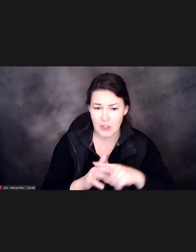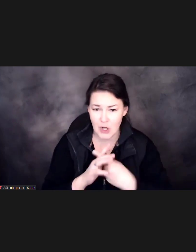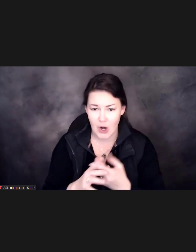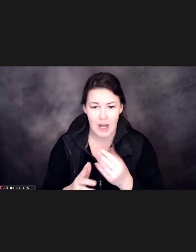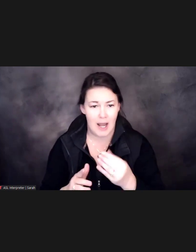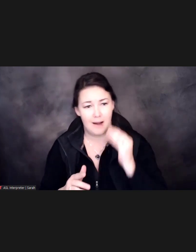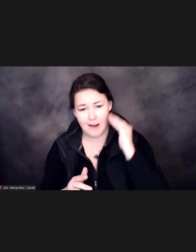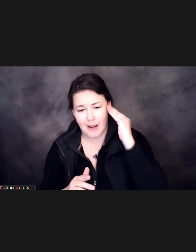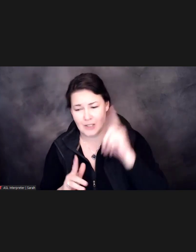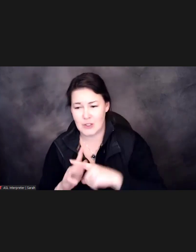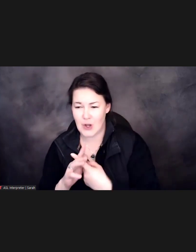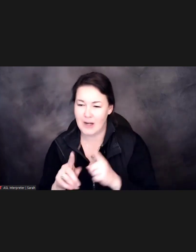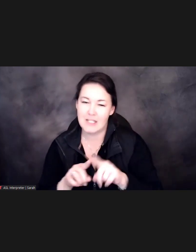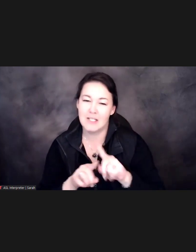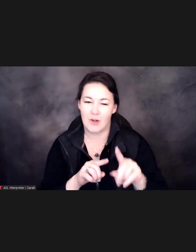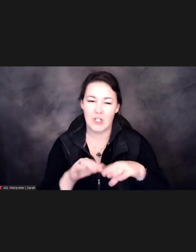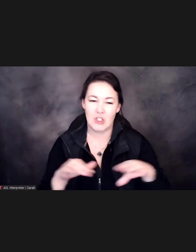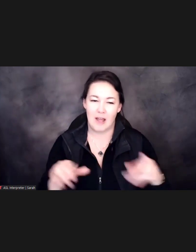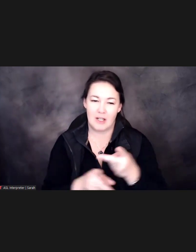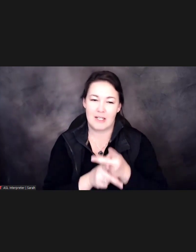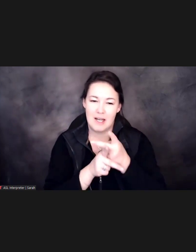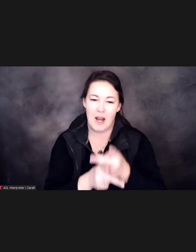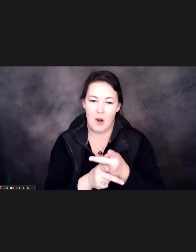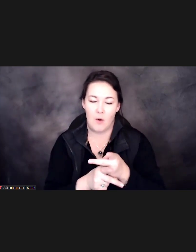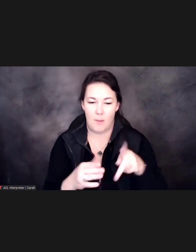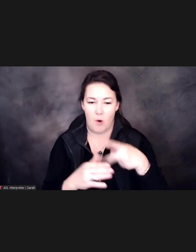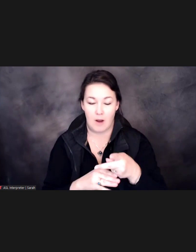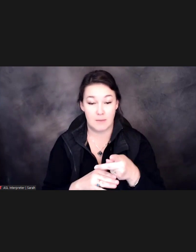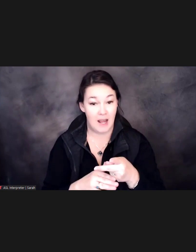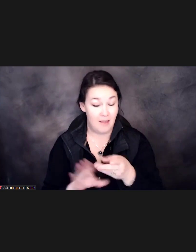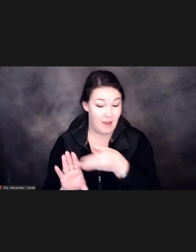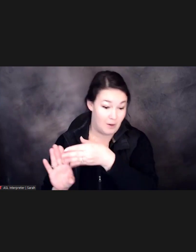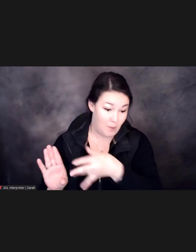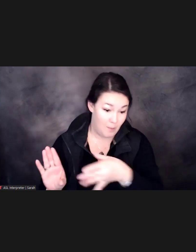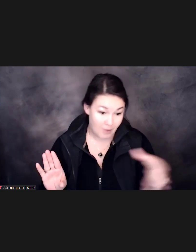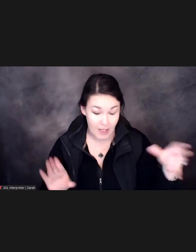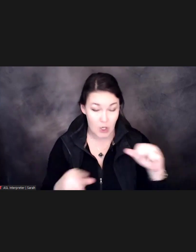and education programs, and that complete training process is now